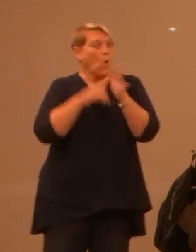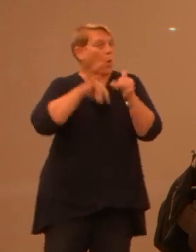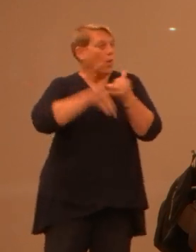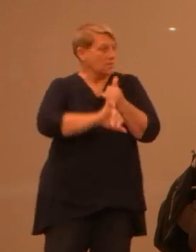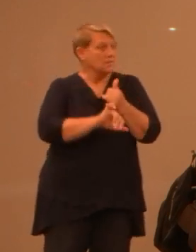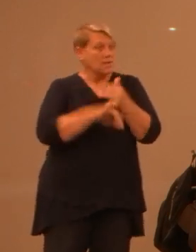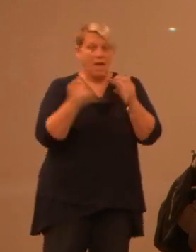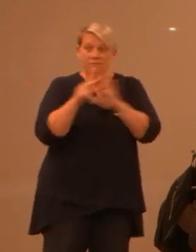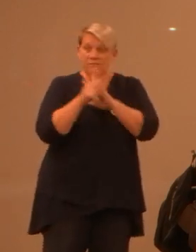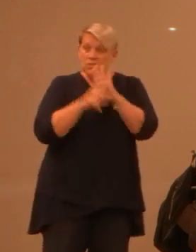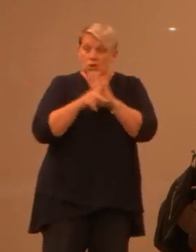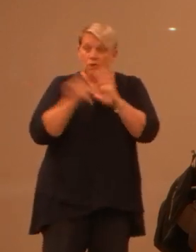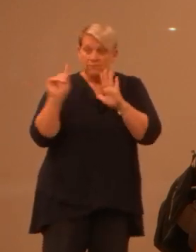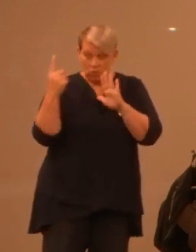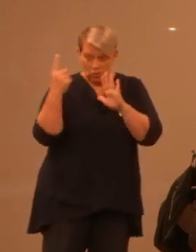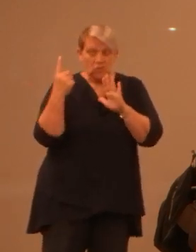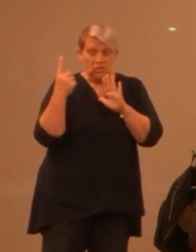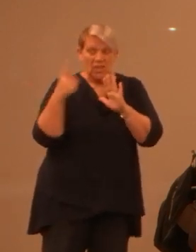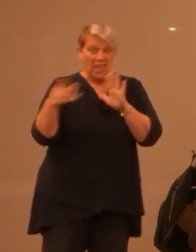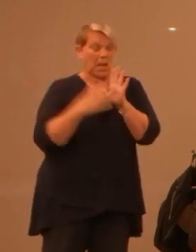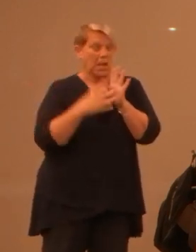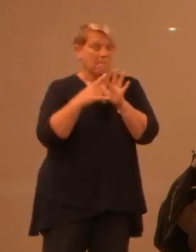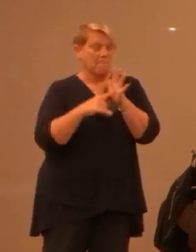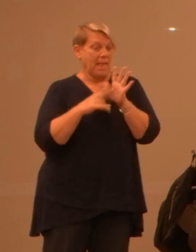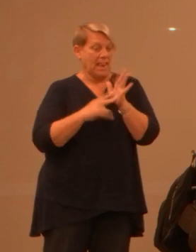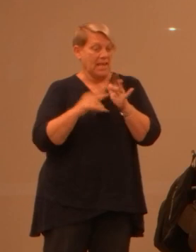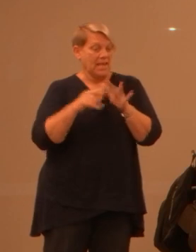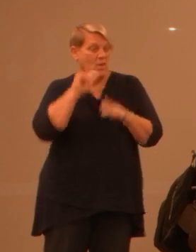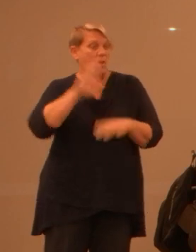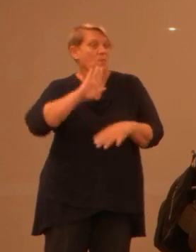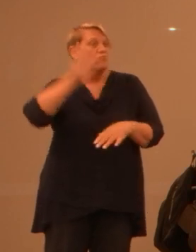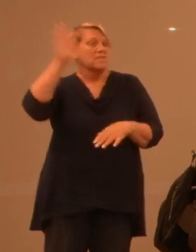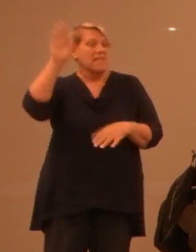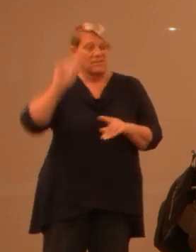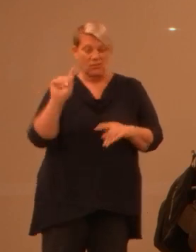a video to play and then Melanie will be presenting the first of the awards.